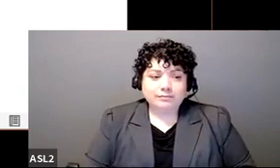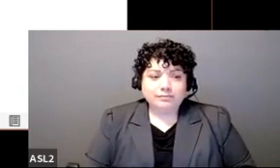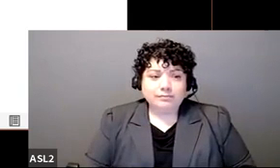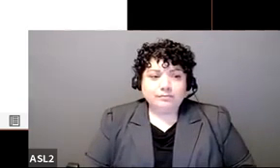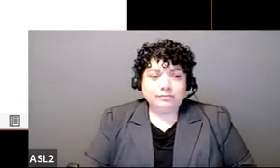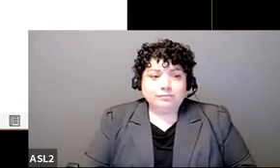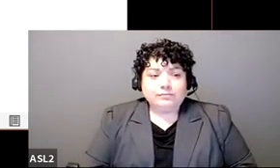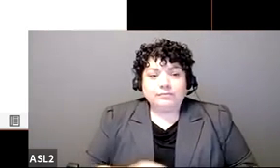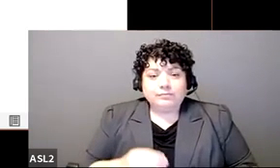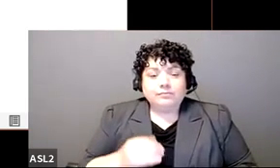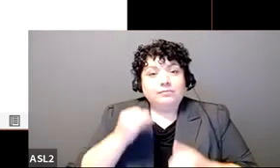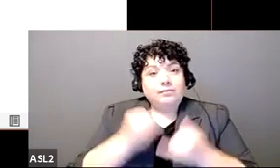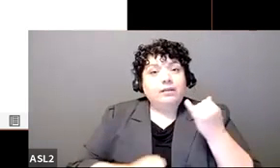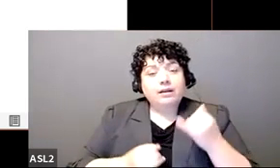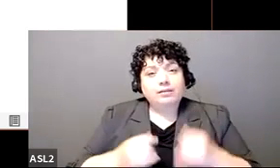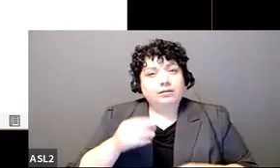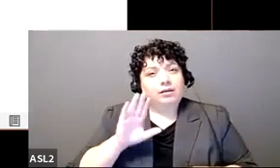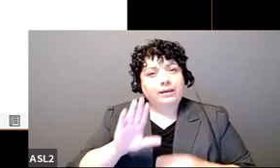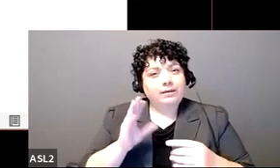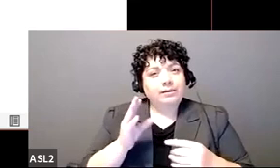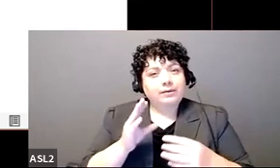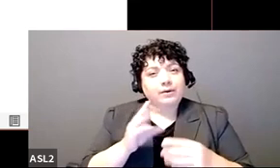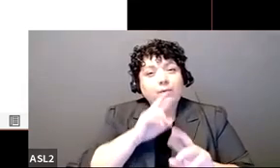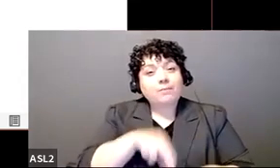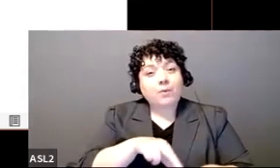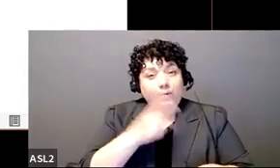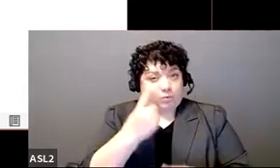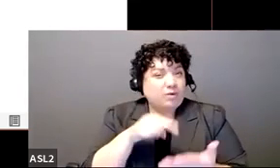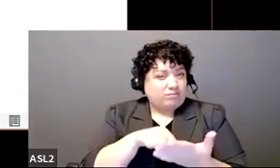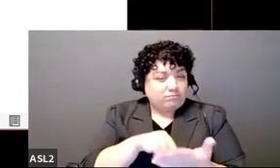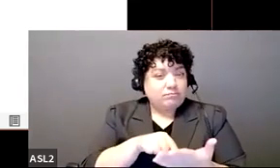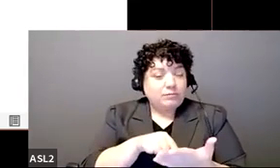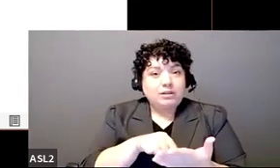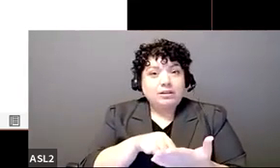lastly I’d like to focus on a message from one of the reports in particular about the emotional